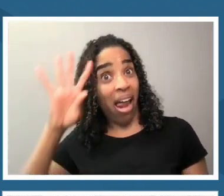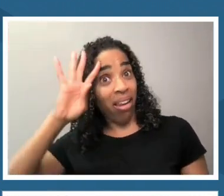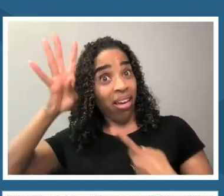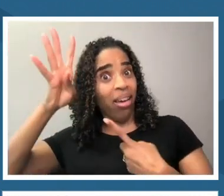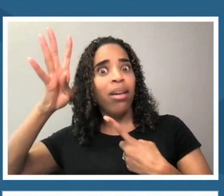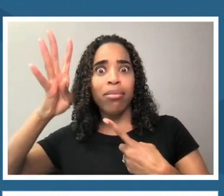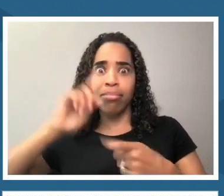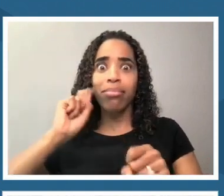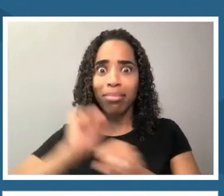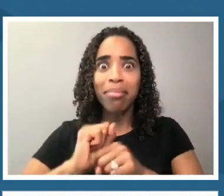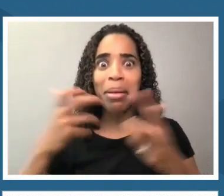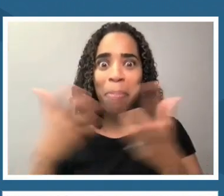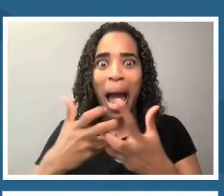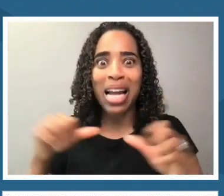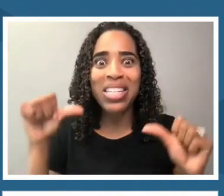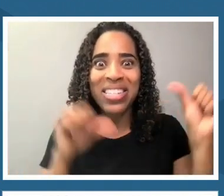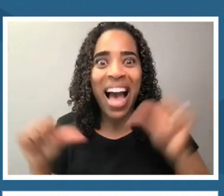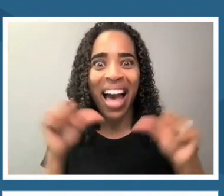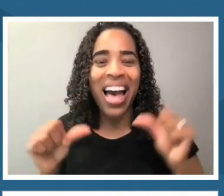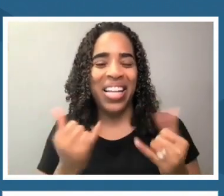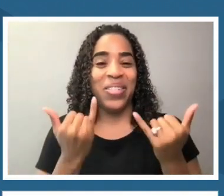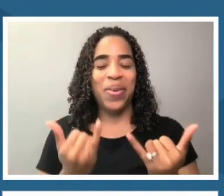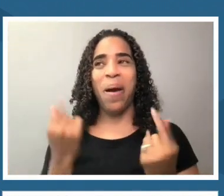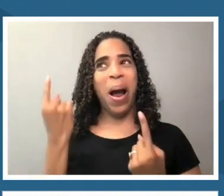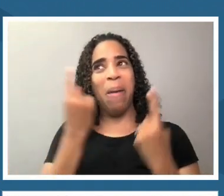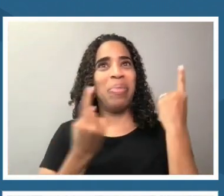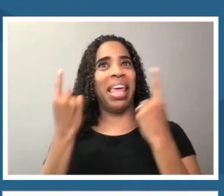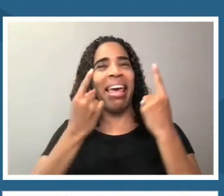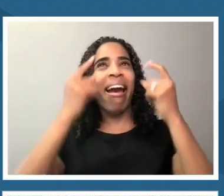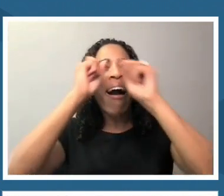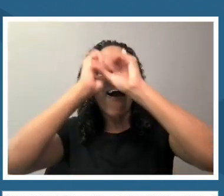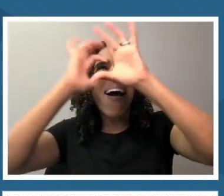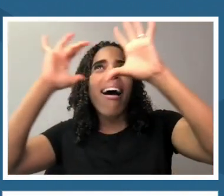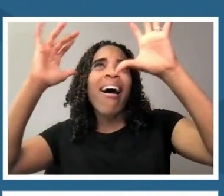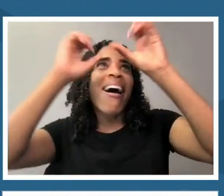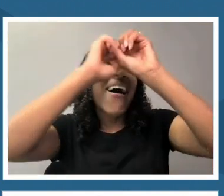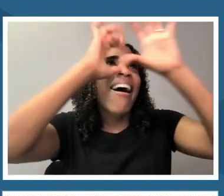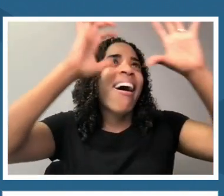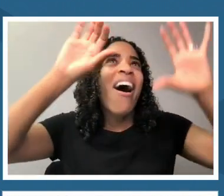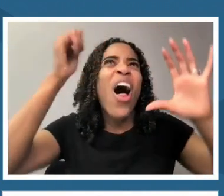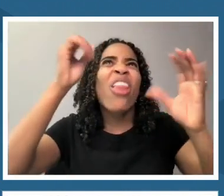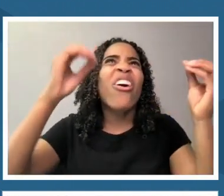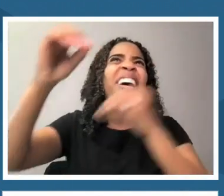of the things i think about in terms of imagining other worlds